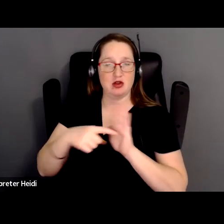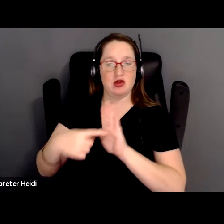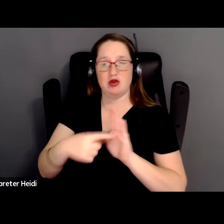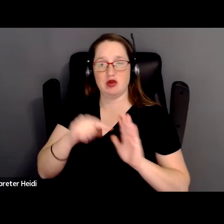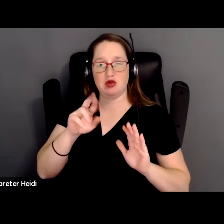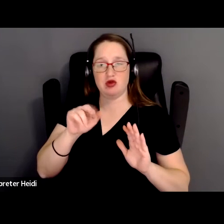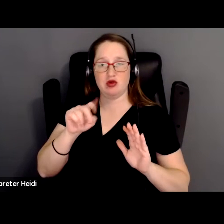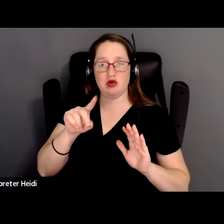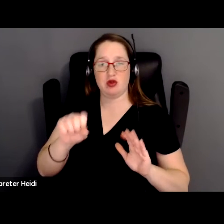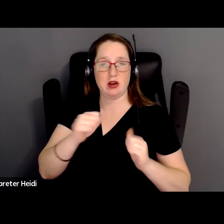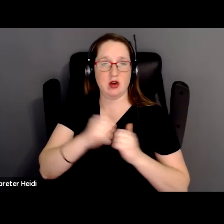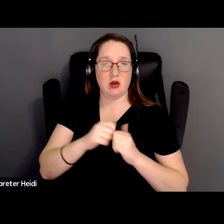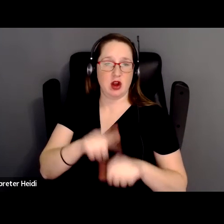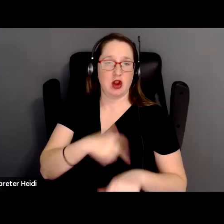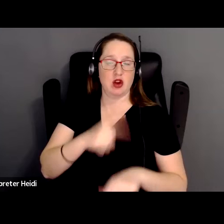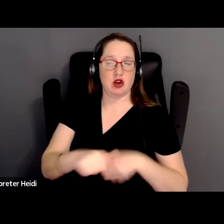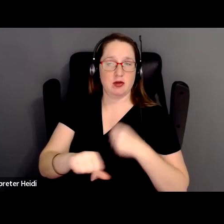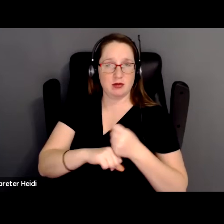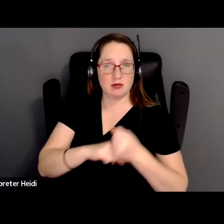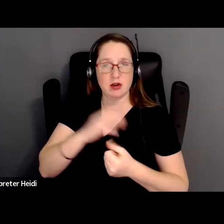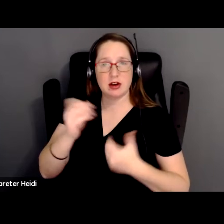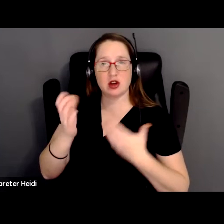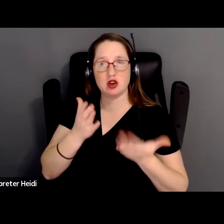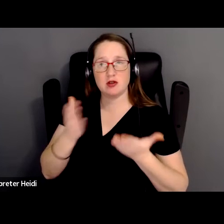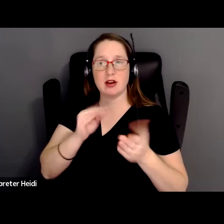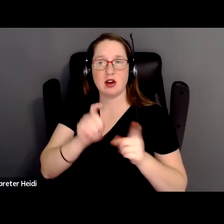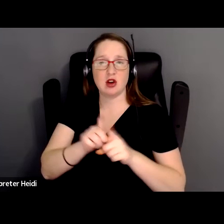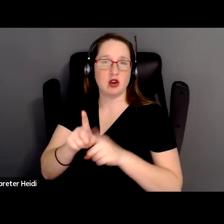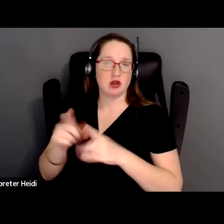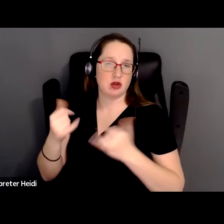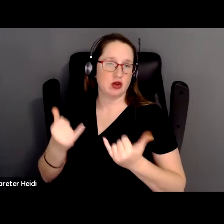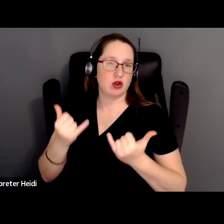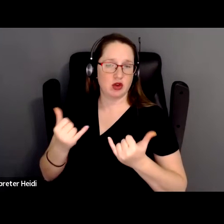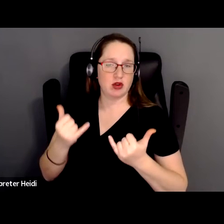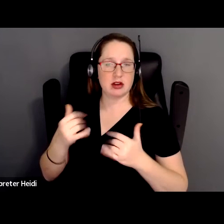in long-term supports and services, and also current status of services.